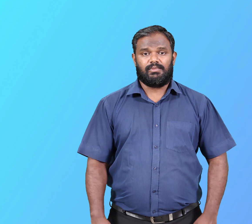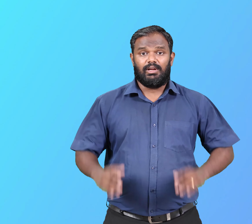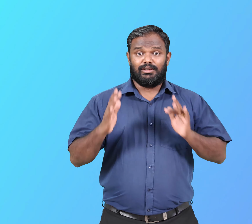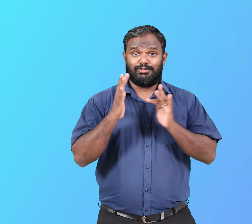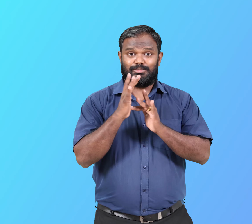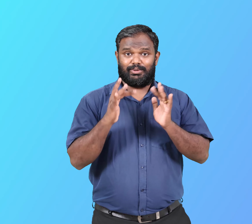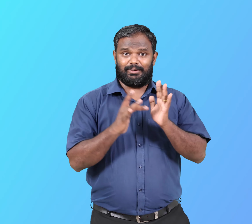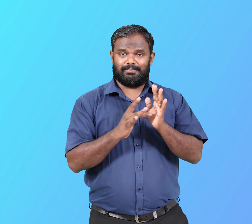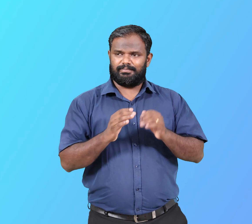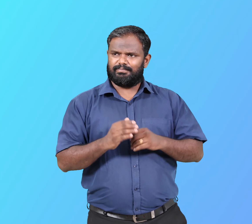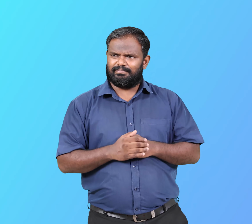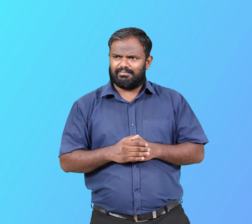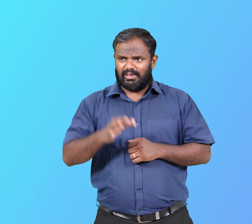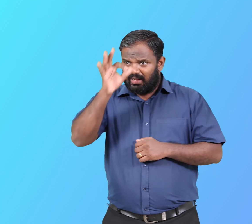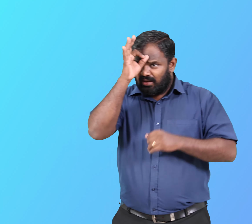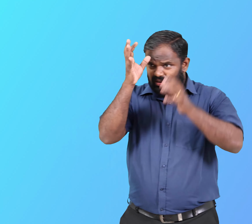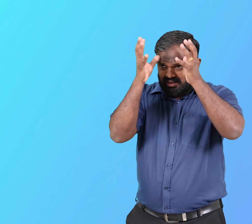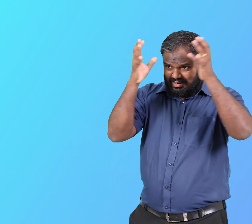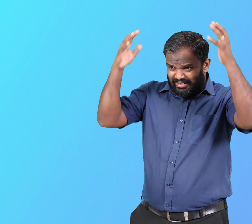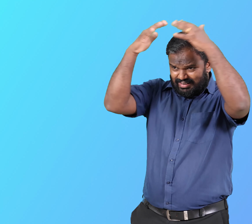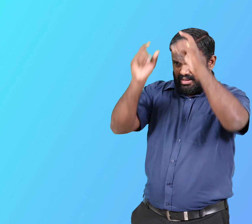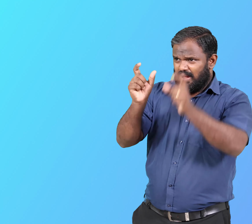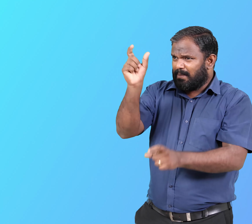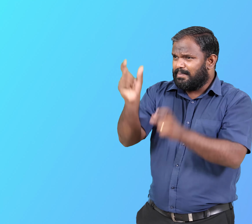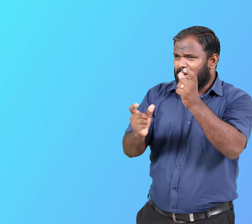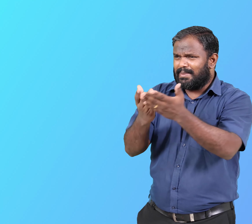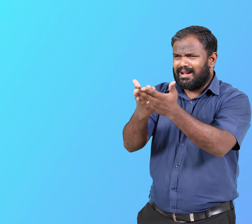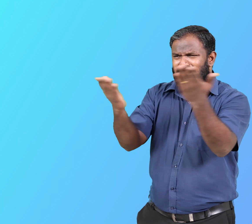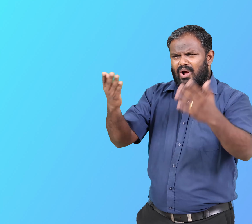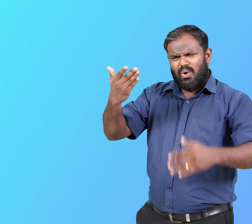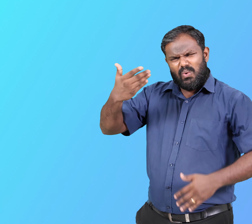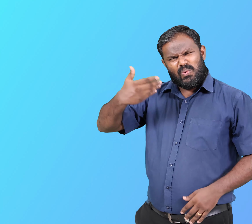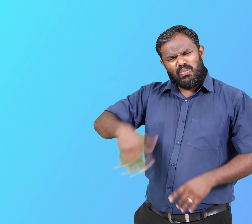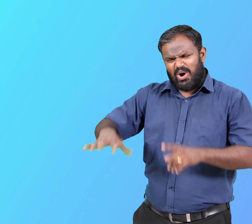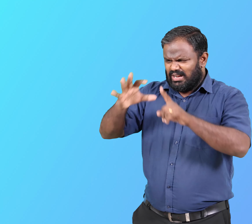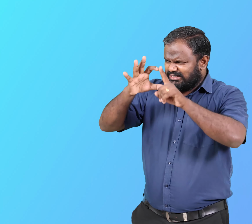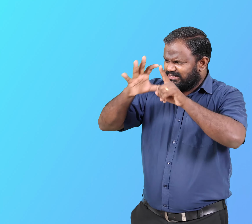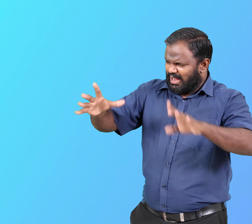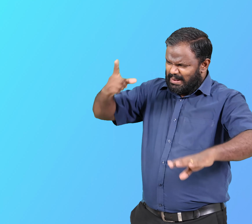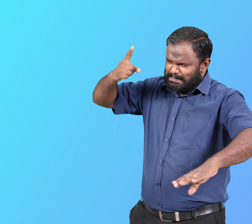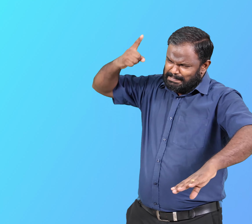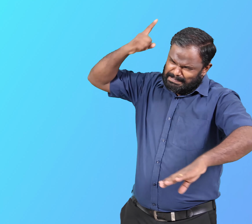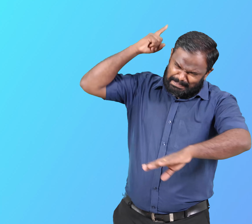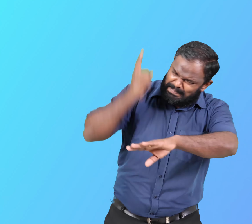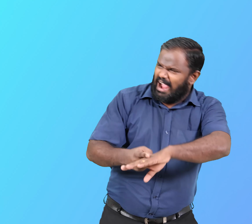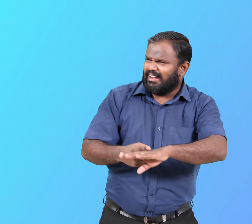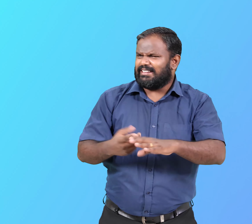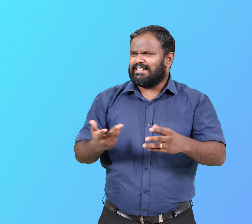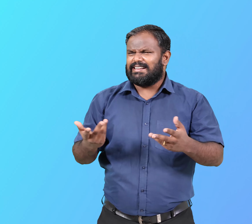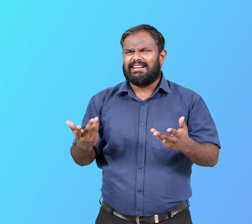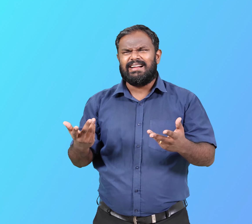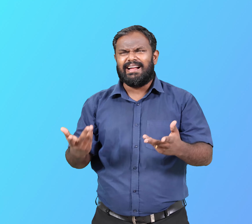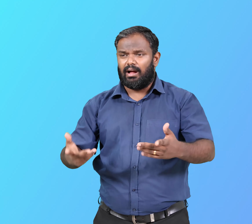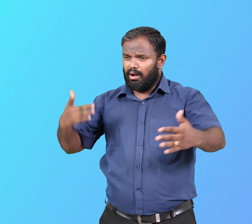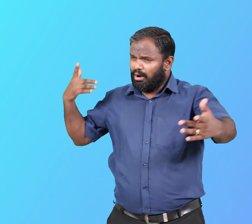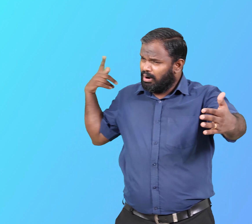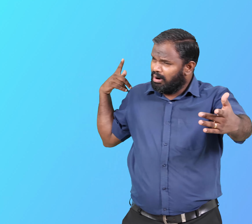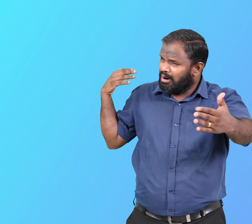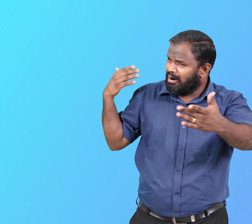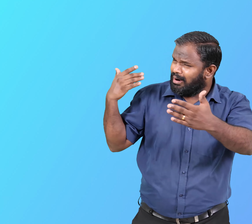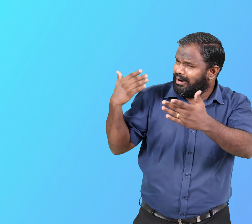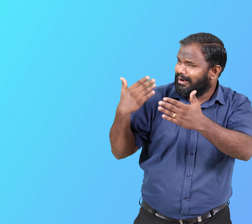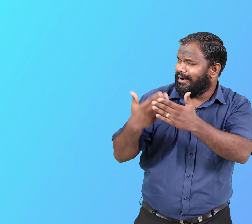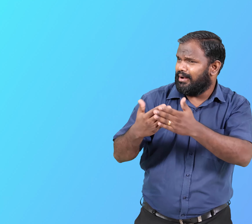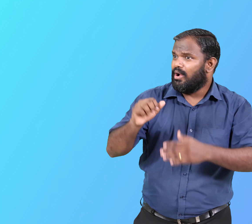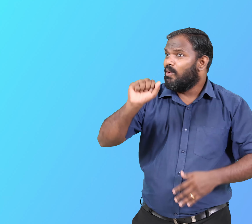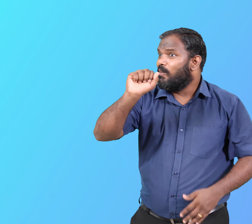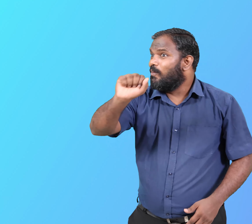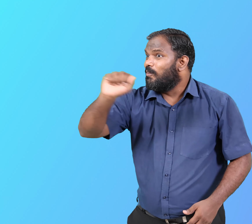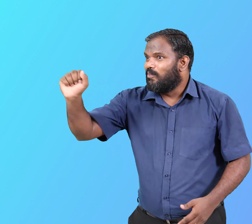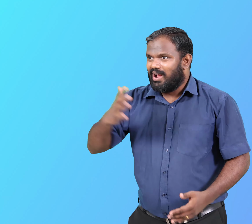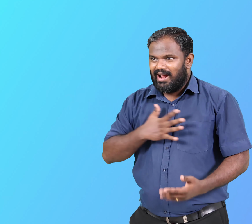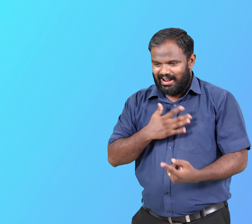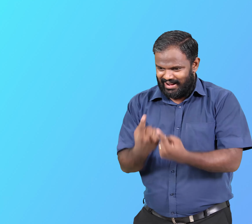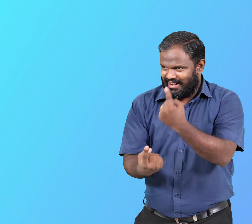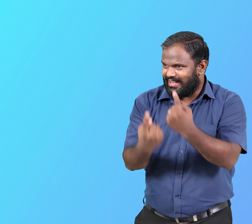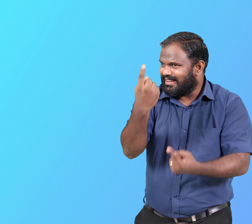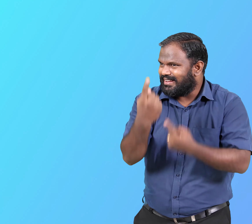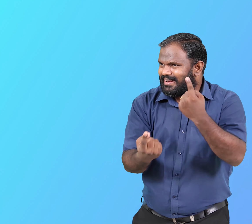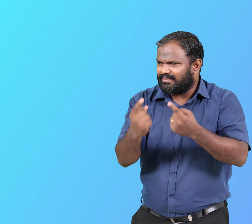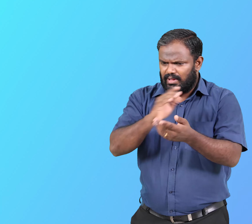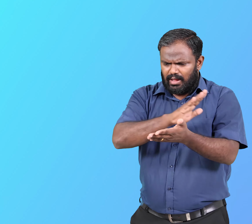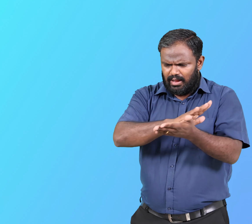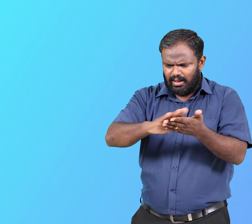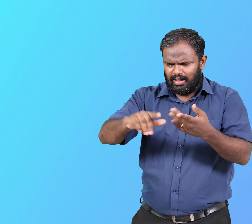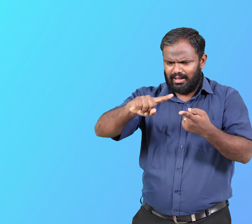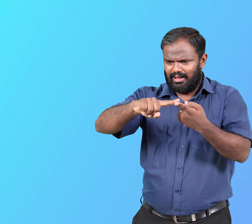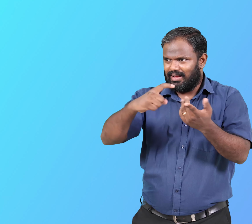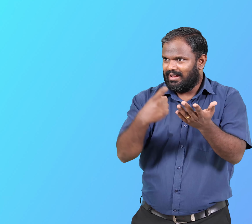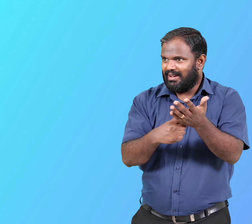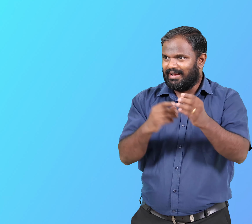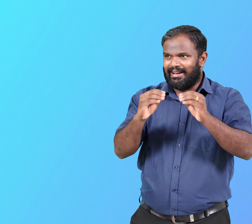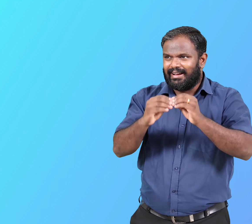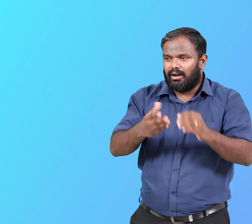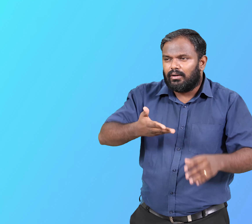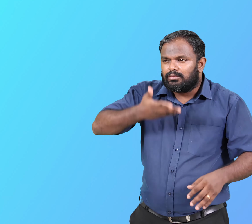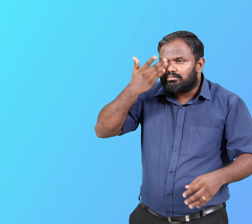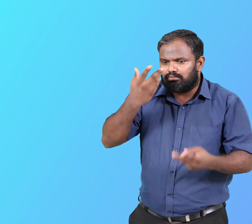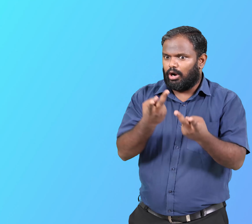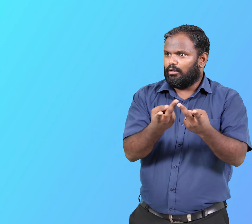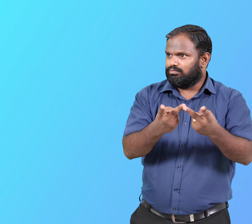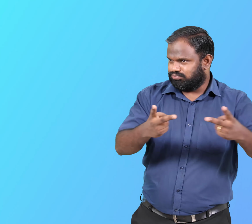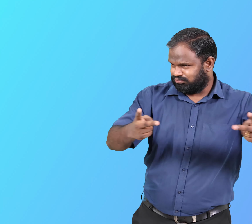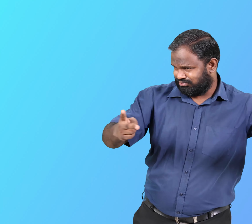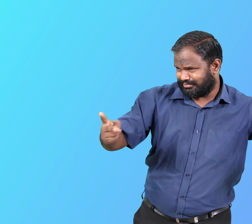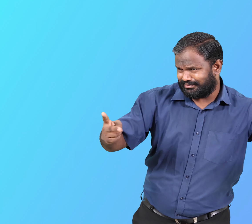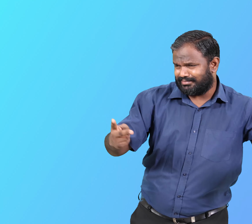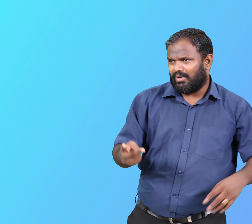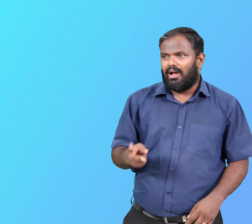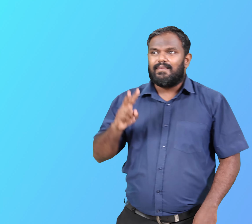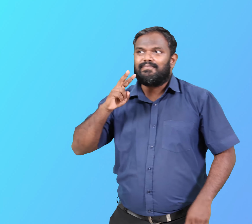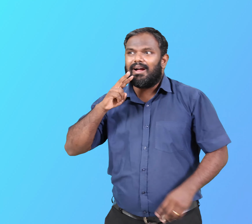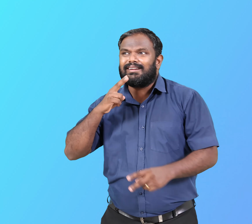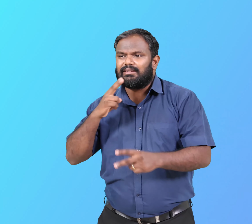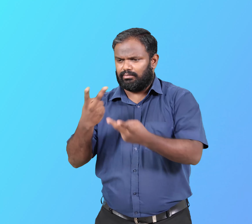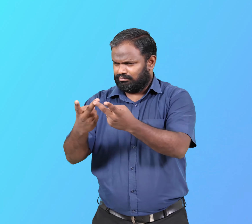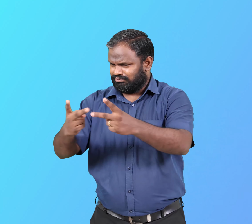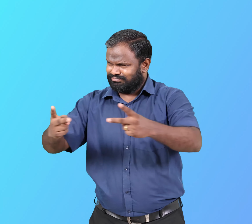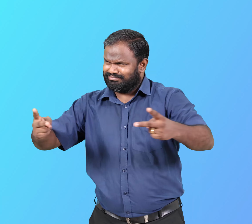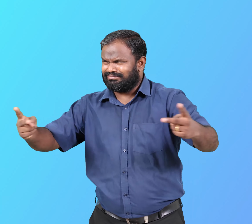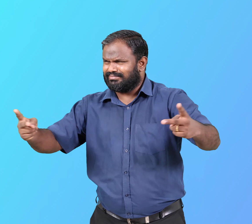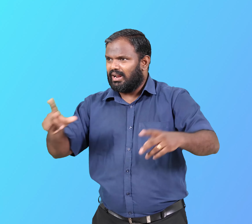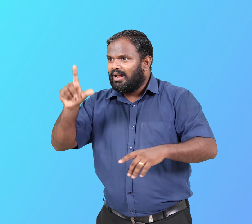“But it will be bad for you Pharisees! You give God a tenth of the food you get, even your mint, your rue and every other little plant in your garden.